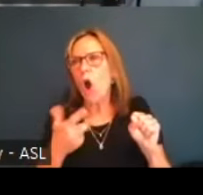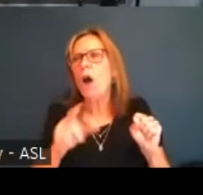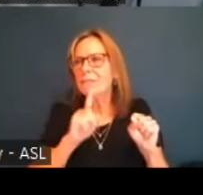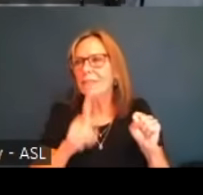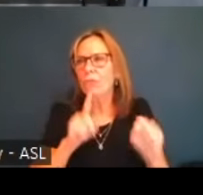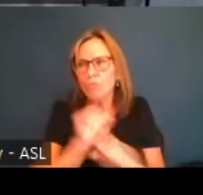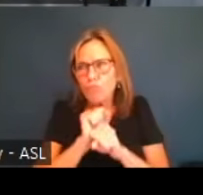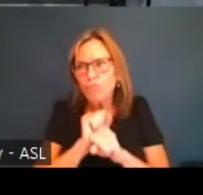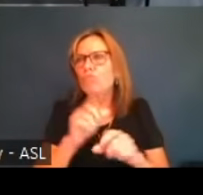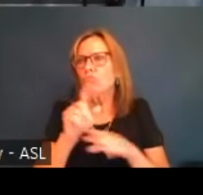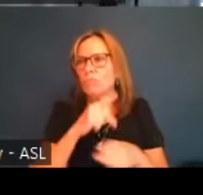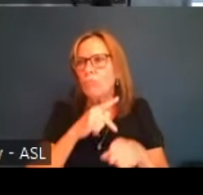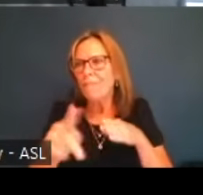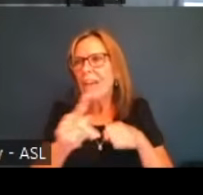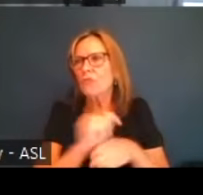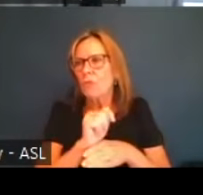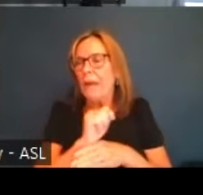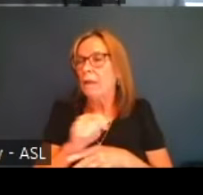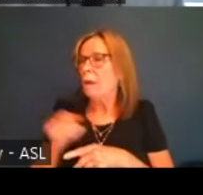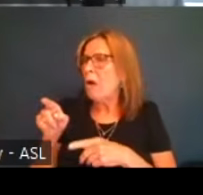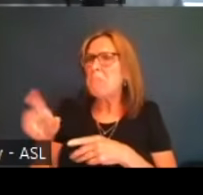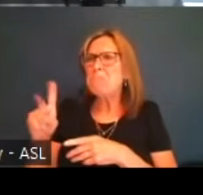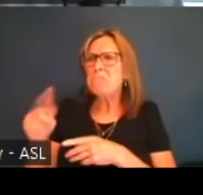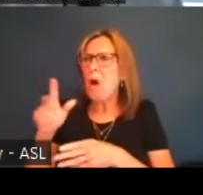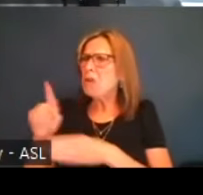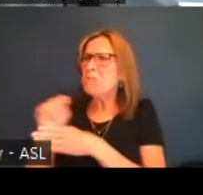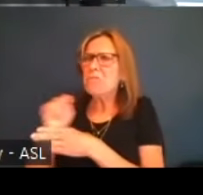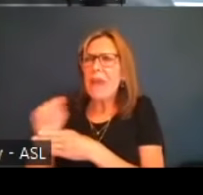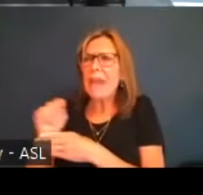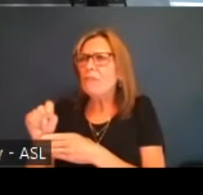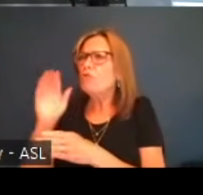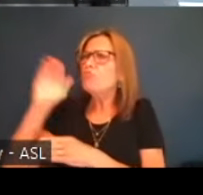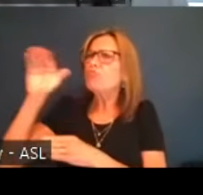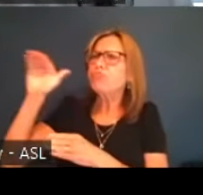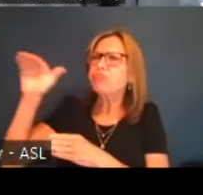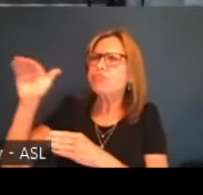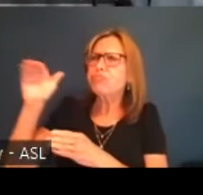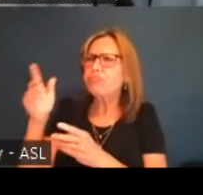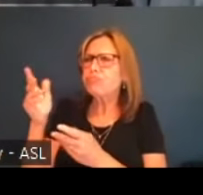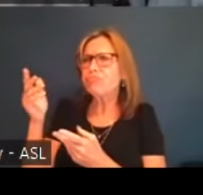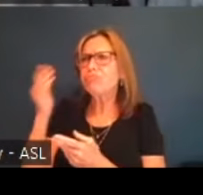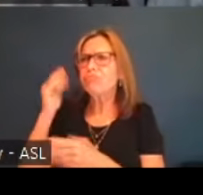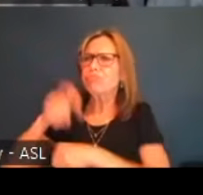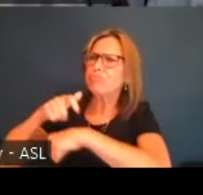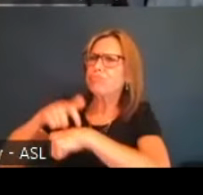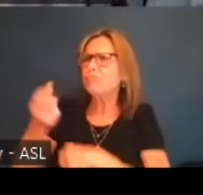I know when we've worked with groups of people, agencies dedicated to people living with autism, they said dogs